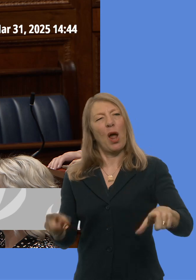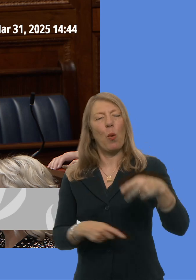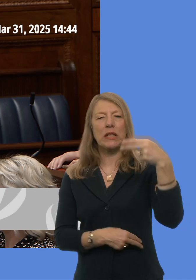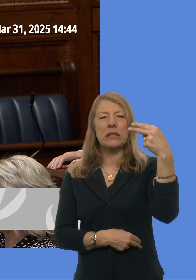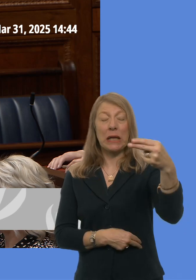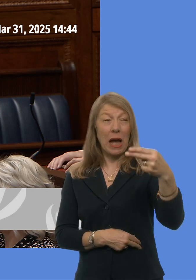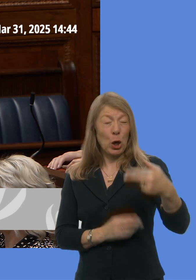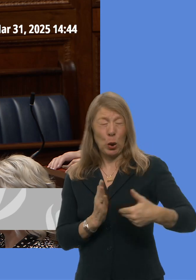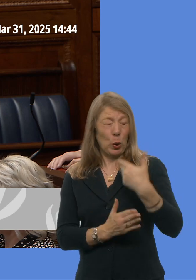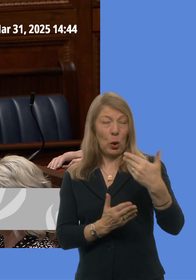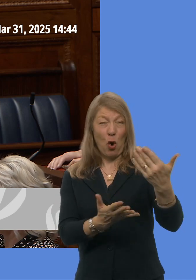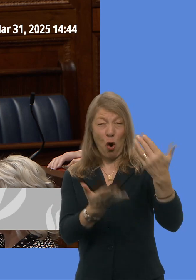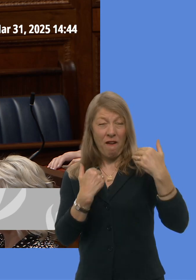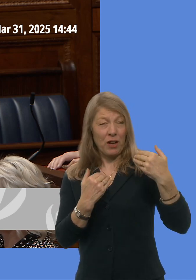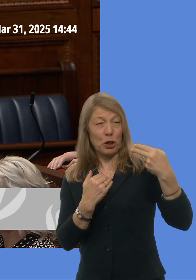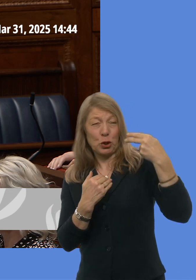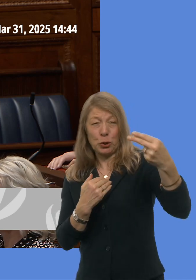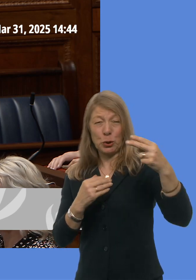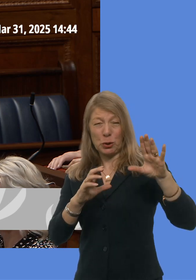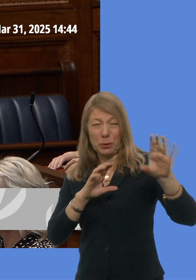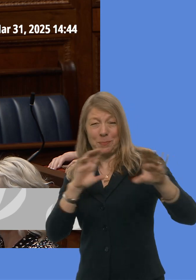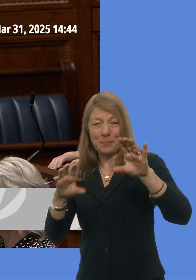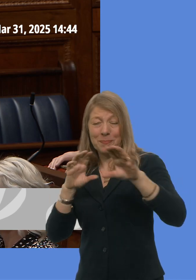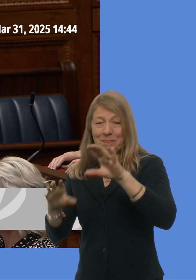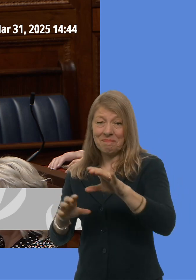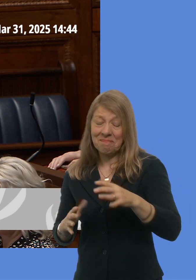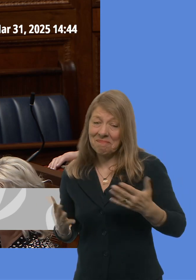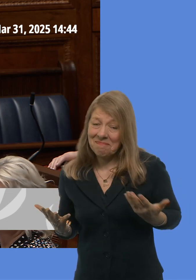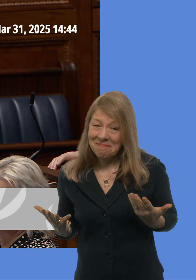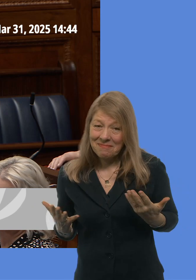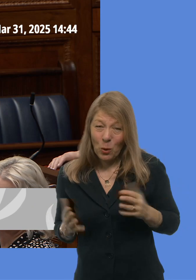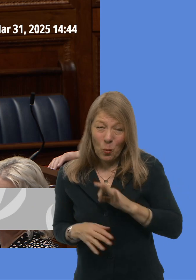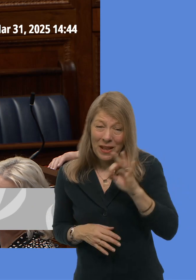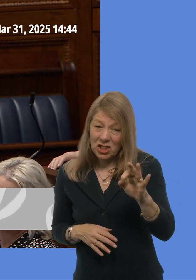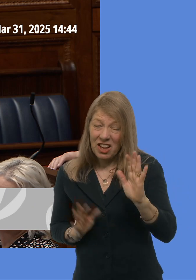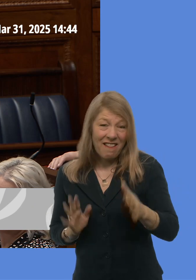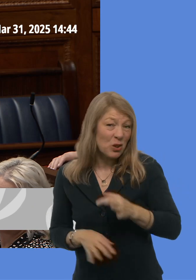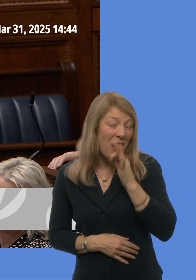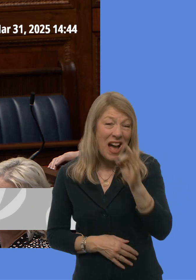We make no apology for asking those questions. We will continue to ask those questions. Of course, importantly, we want to get the answers.